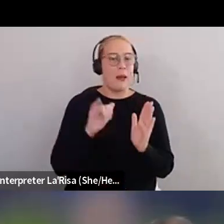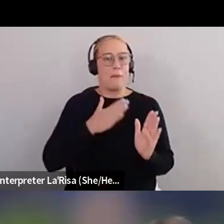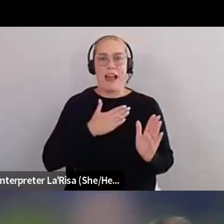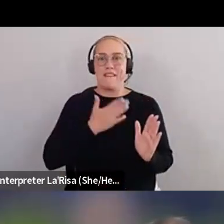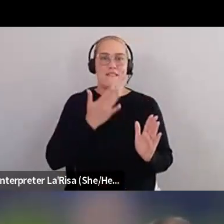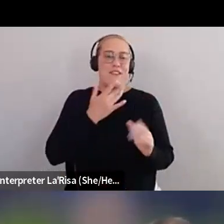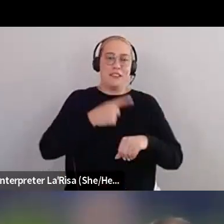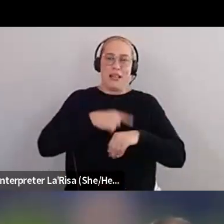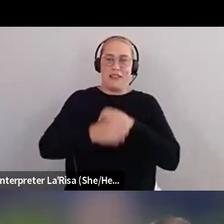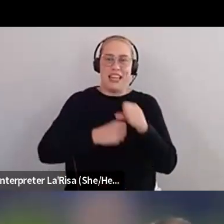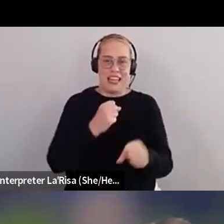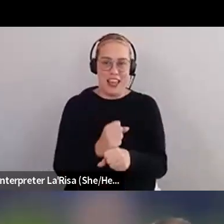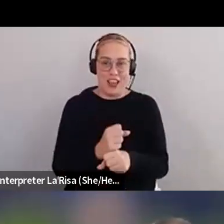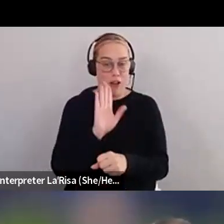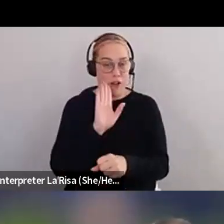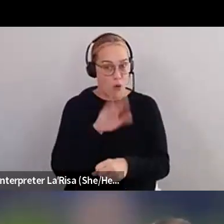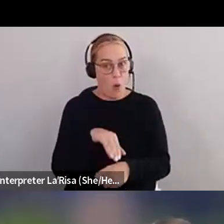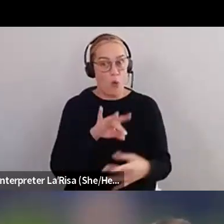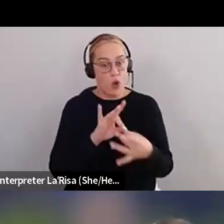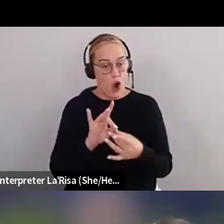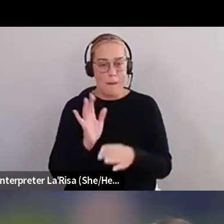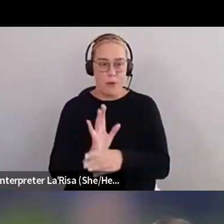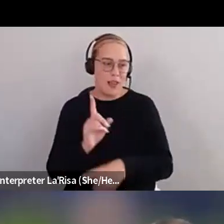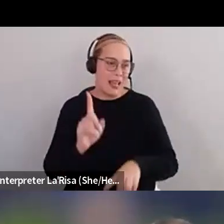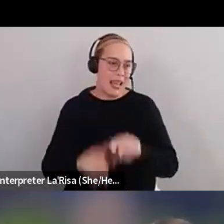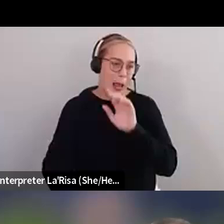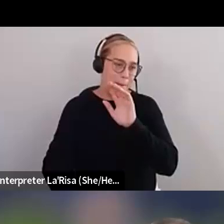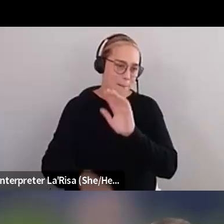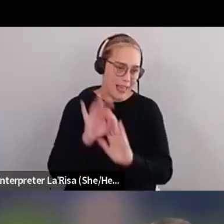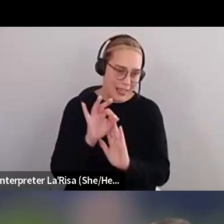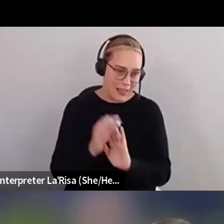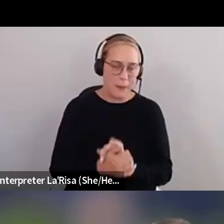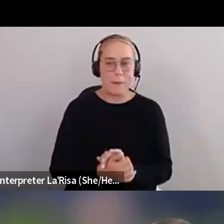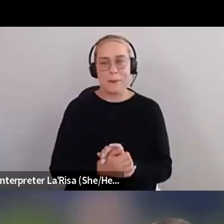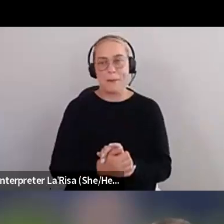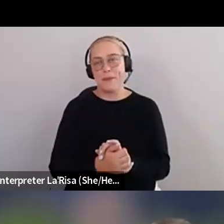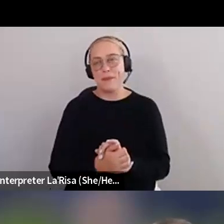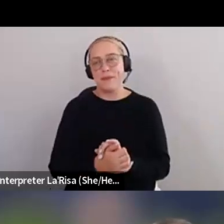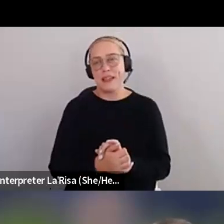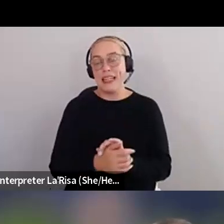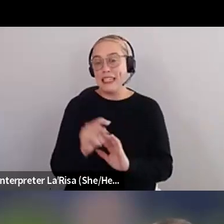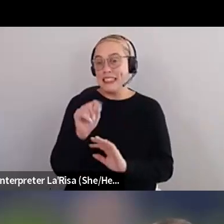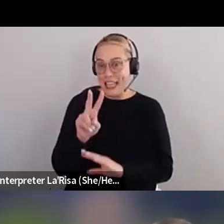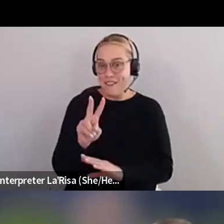mess around. This is my entire life waits for Halloween every year. When